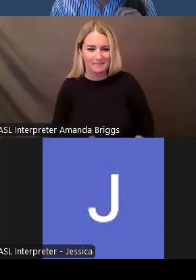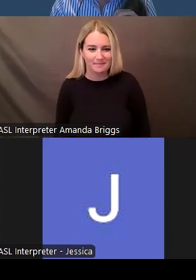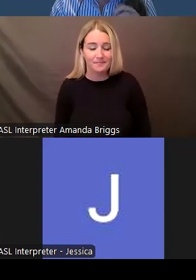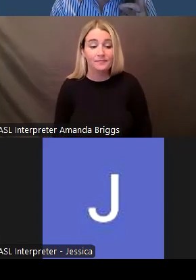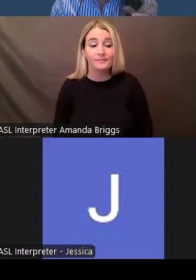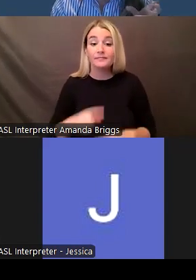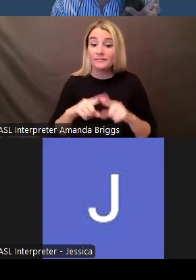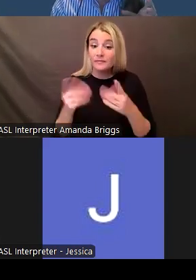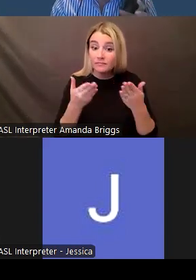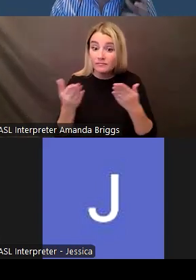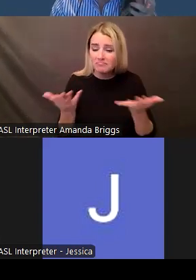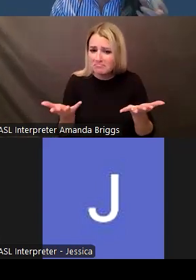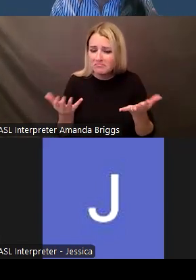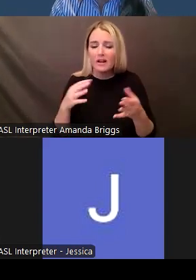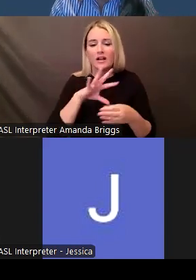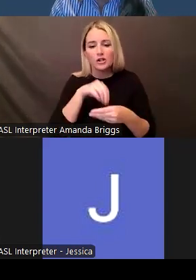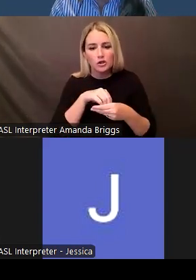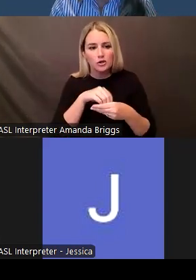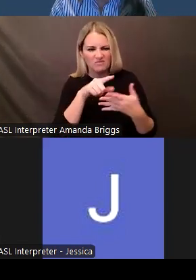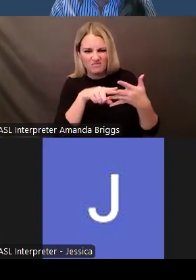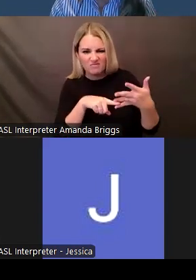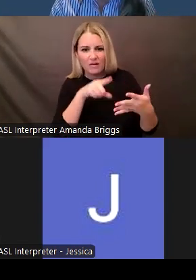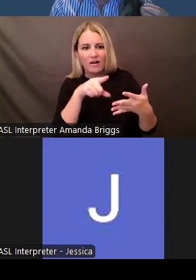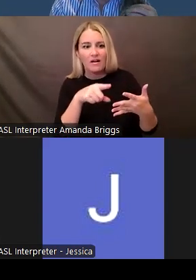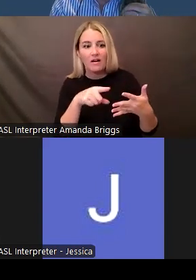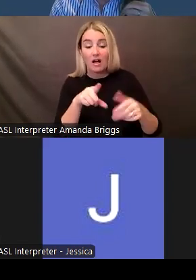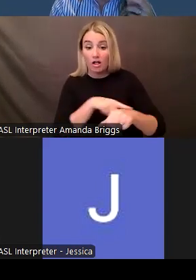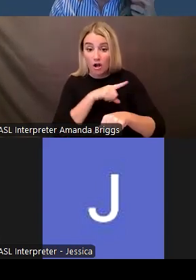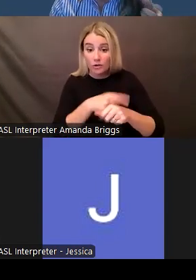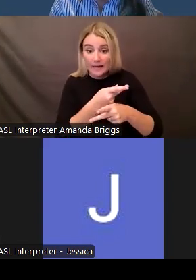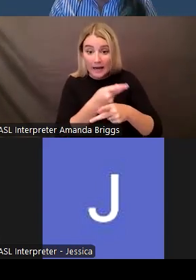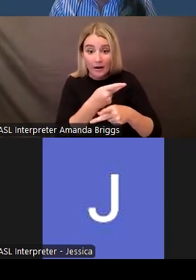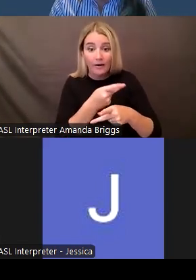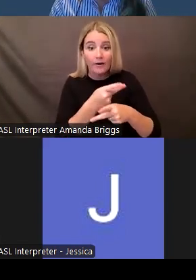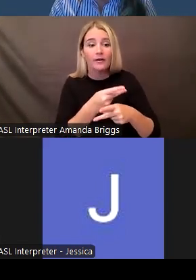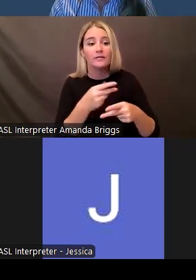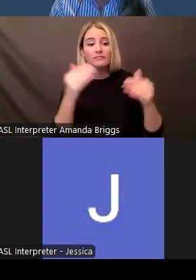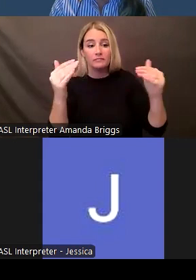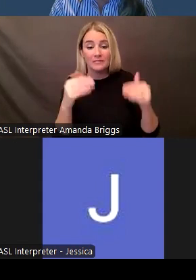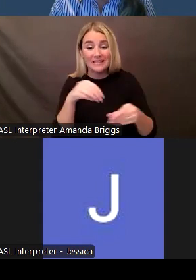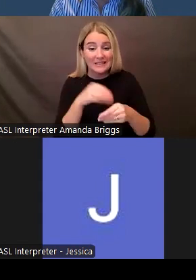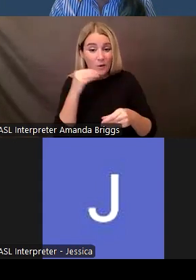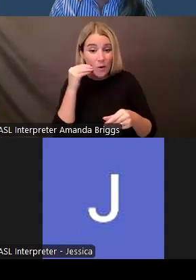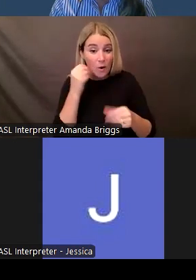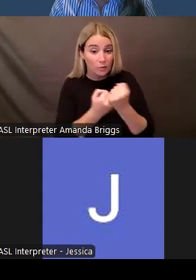So, the services include things like long term care, also includes in-home supportive services